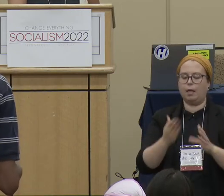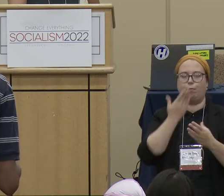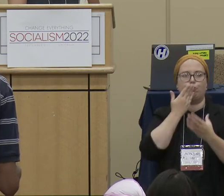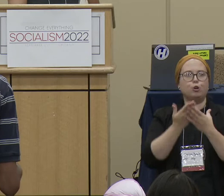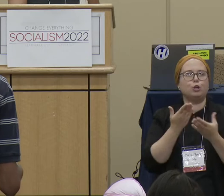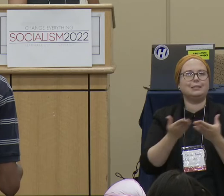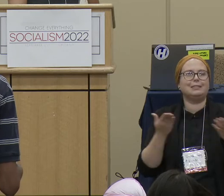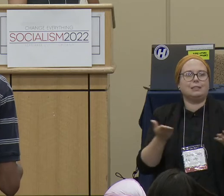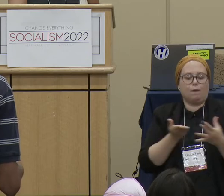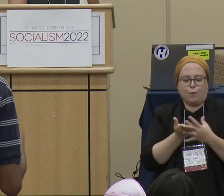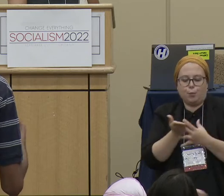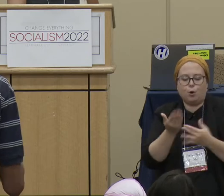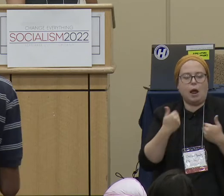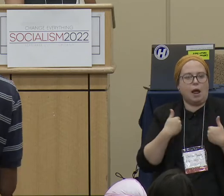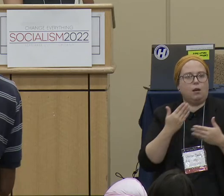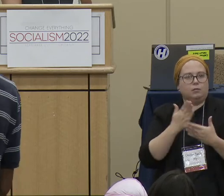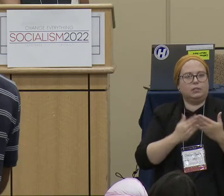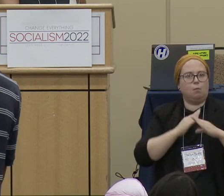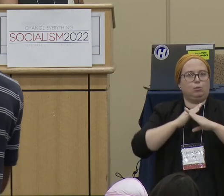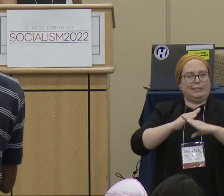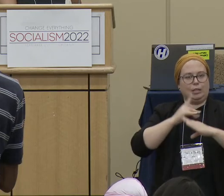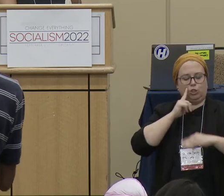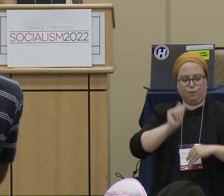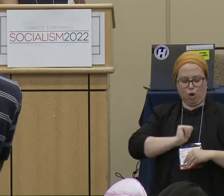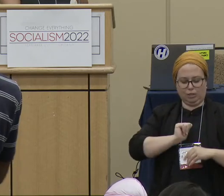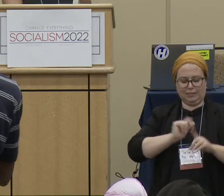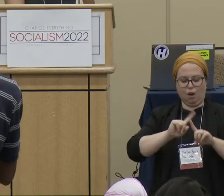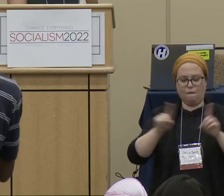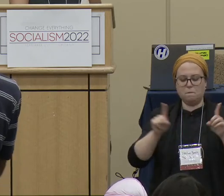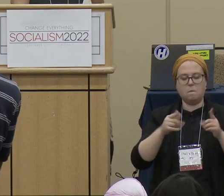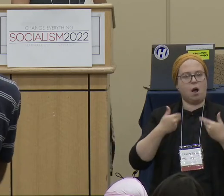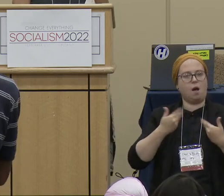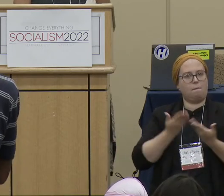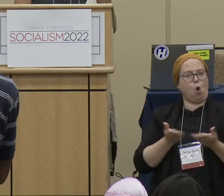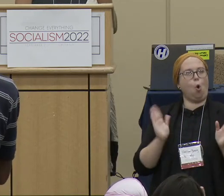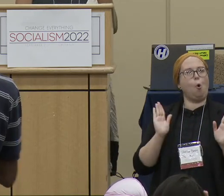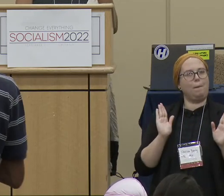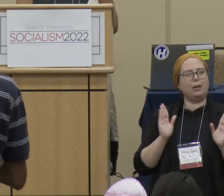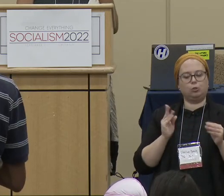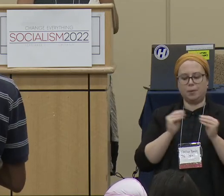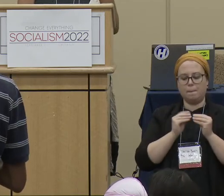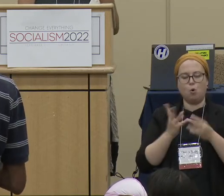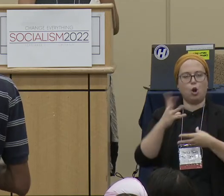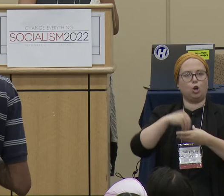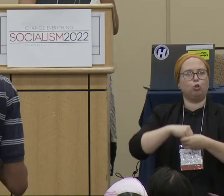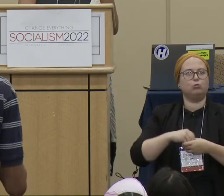that we can let the good stuff in, have some protection, you know, for ourselves, but make ourselves open to be more